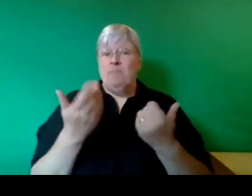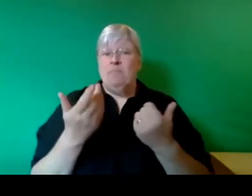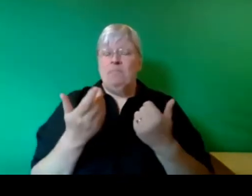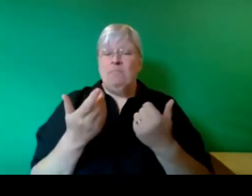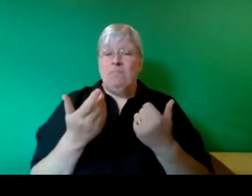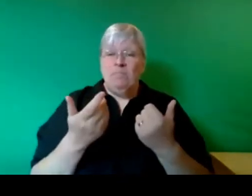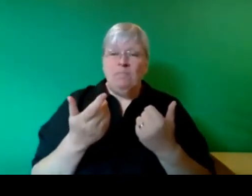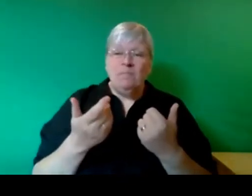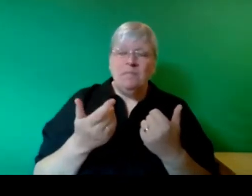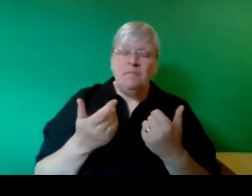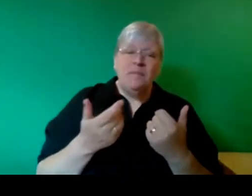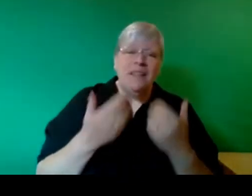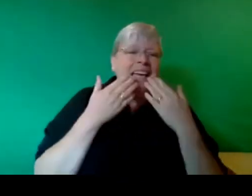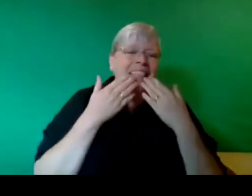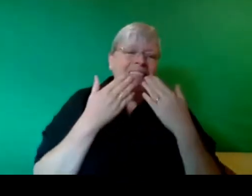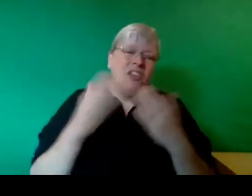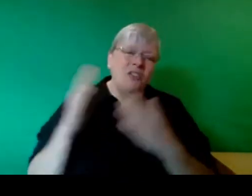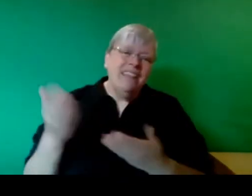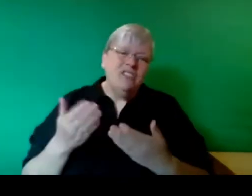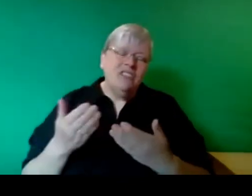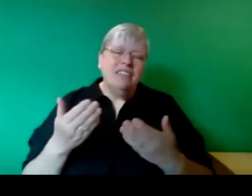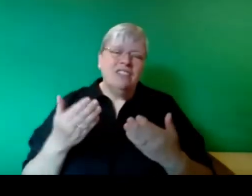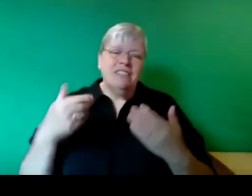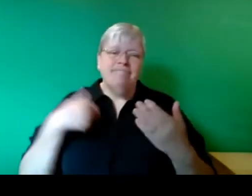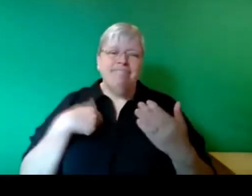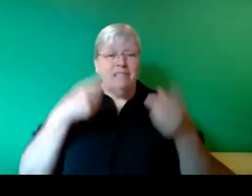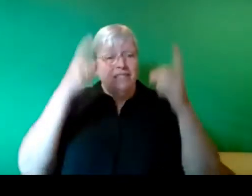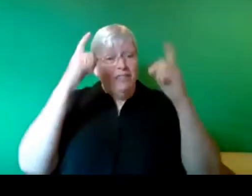Thanks for the introduction so yeah I'm the director of WWF Scotland environmental